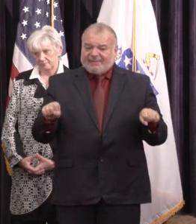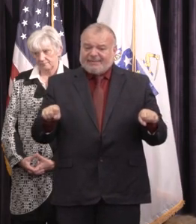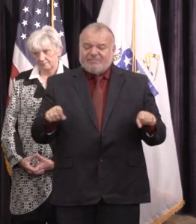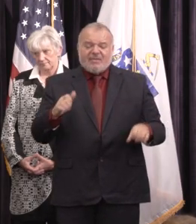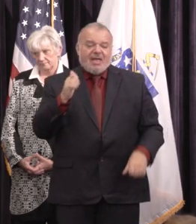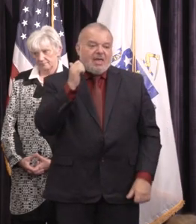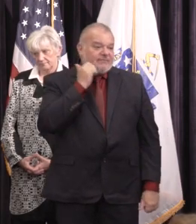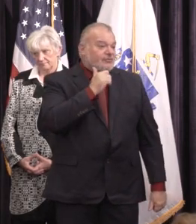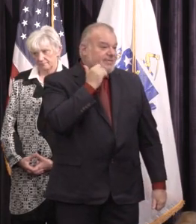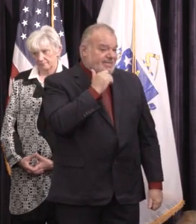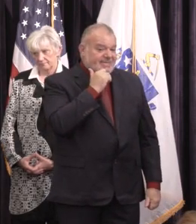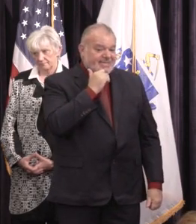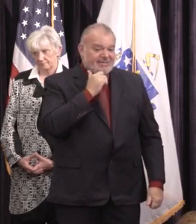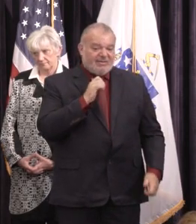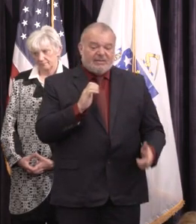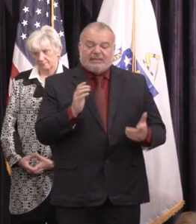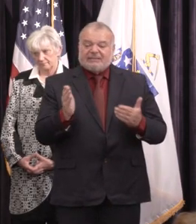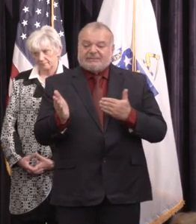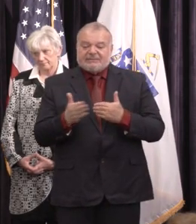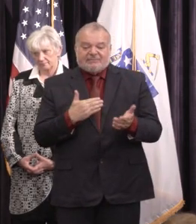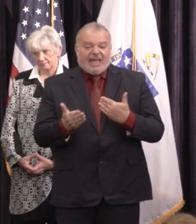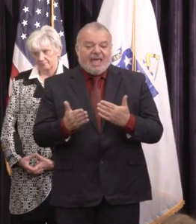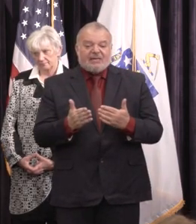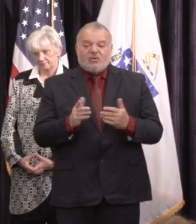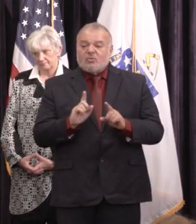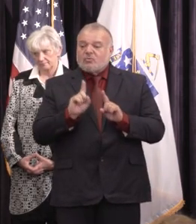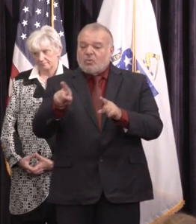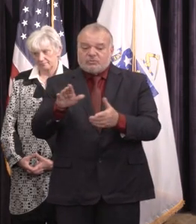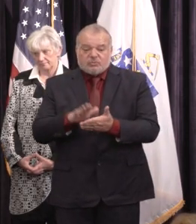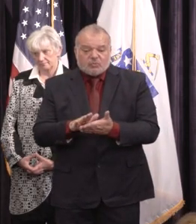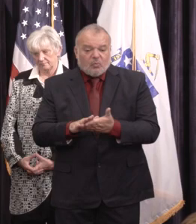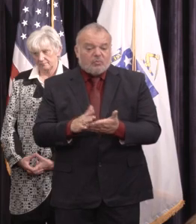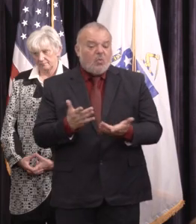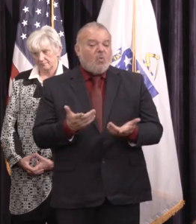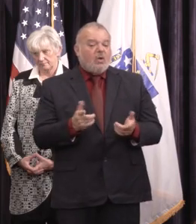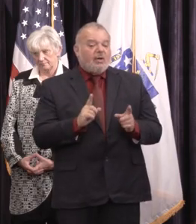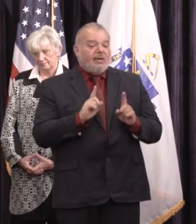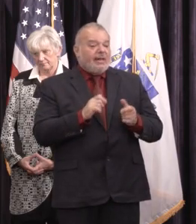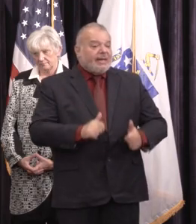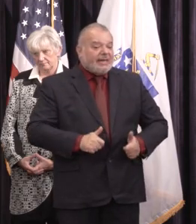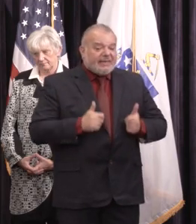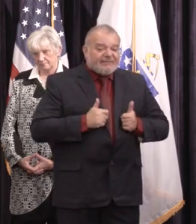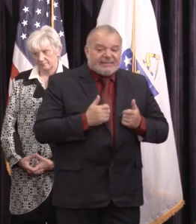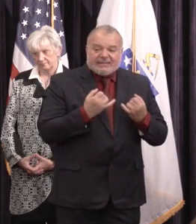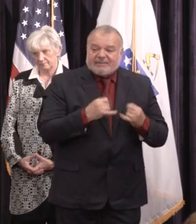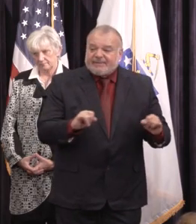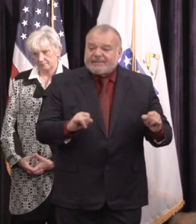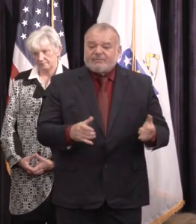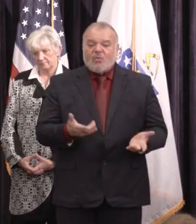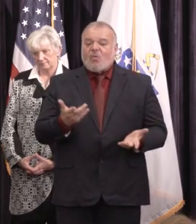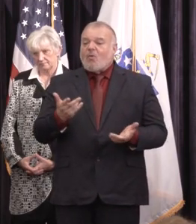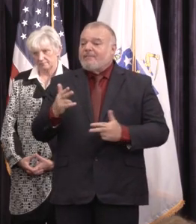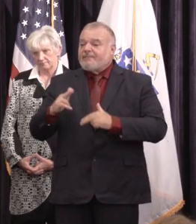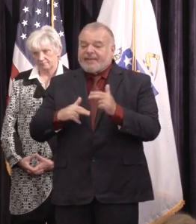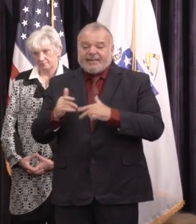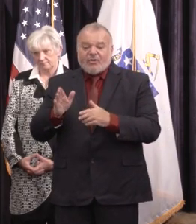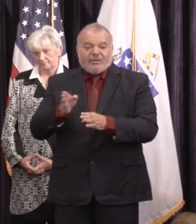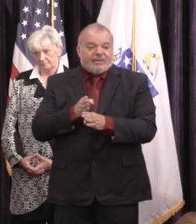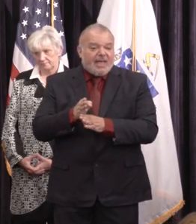to go to school, live independently, go to work, build a career, raise a family. That's what this